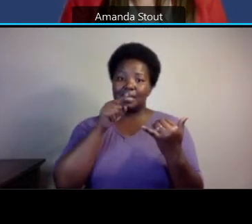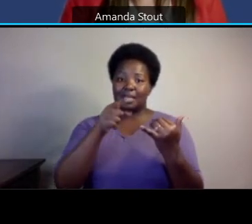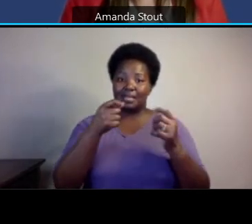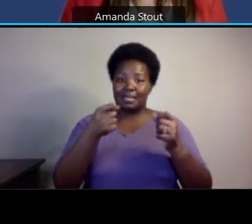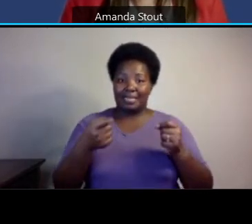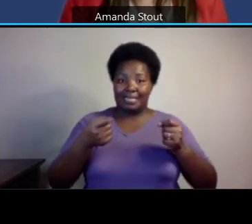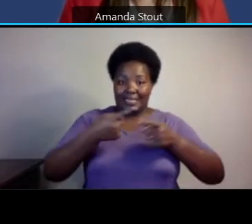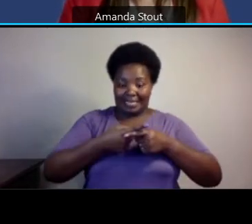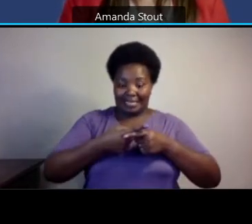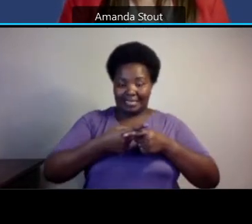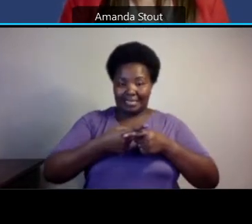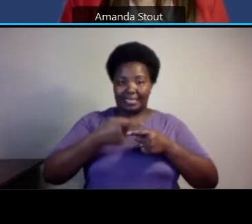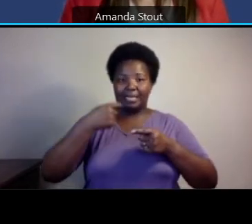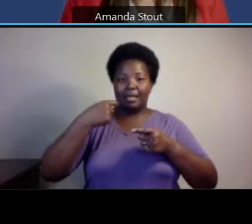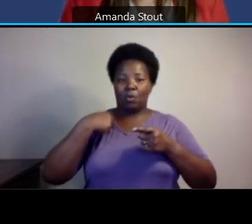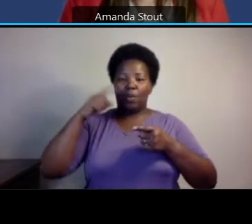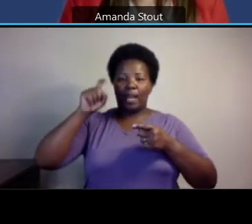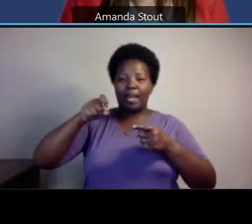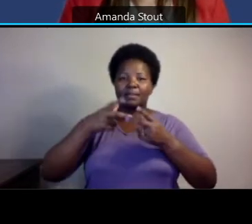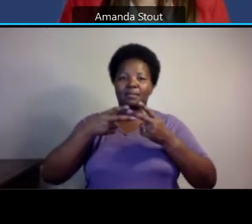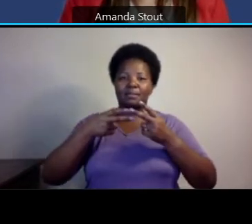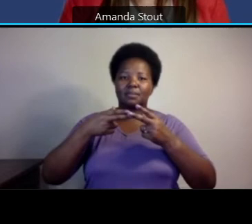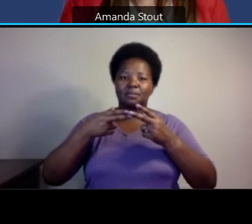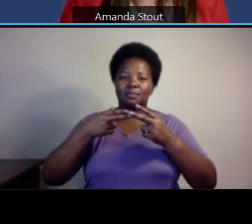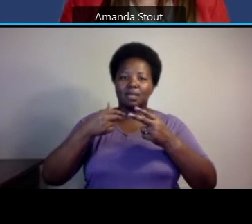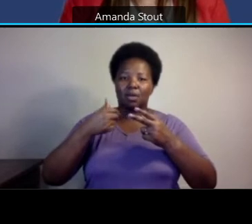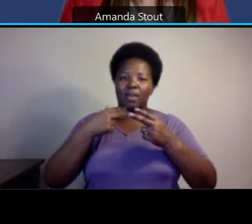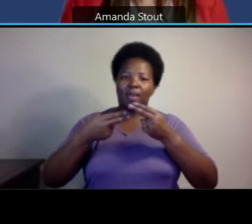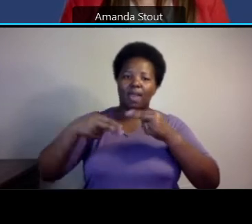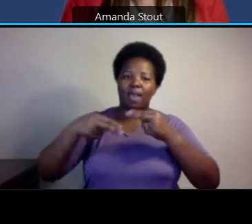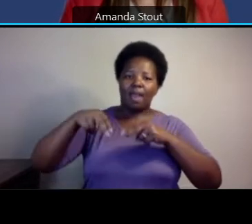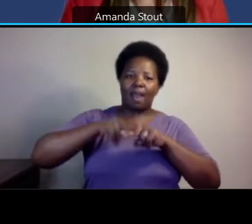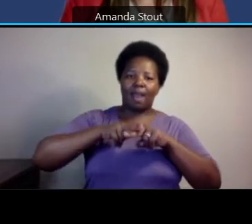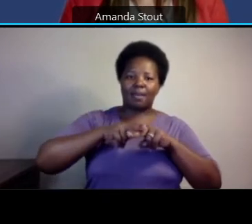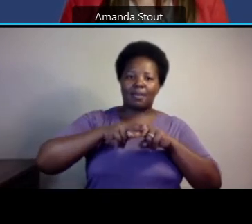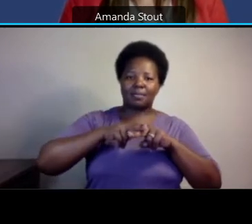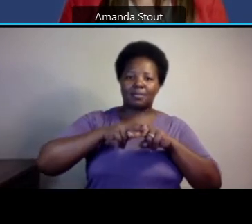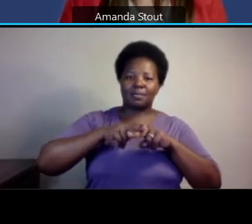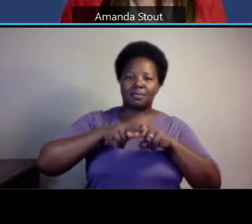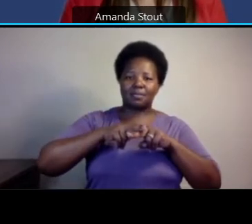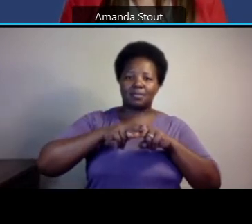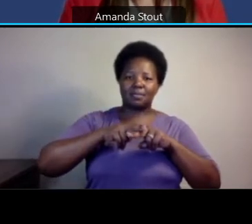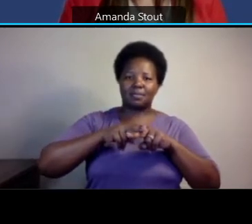some of these uh turn lanes and making sure some of the movements were possible um but closing off